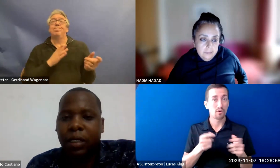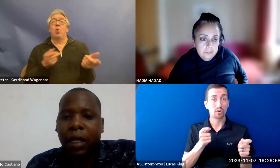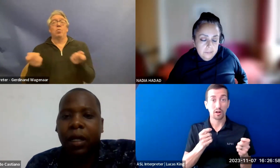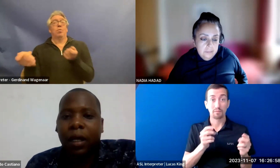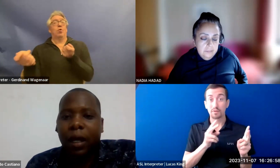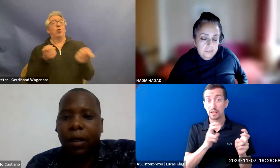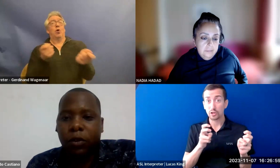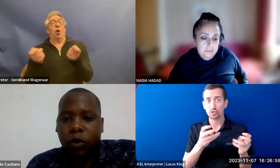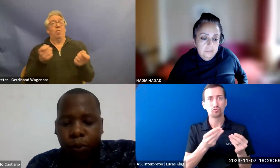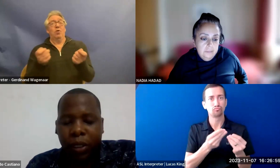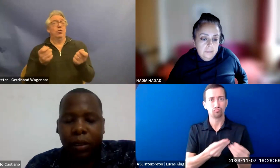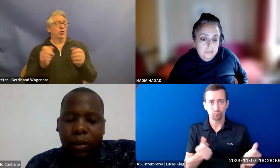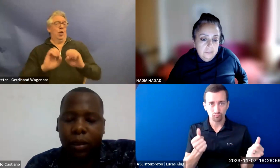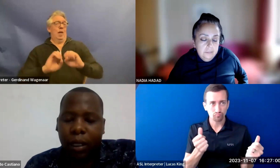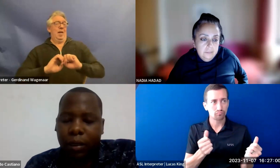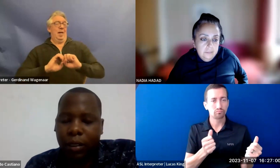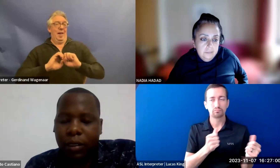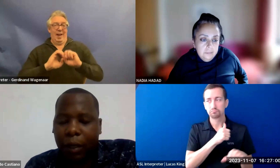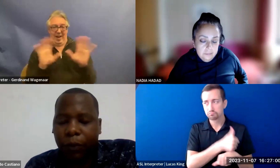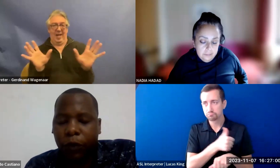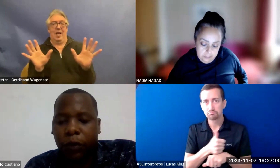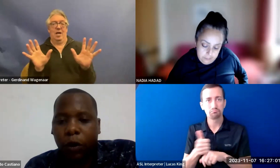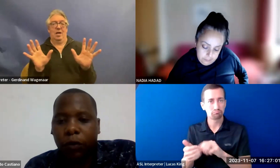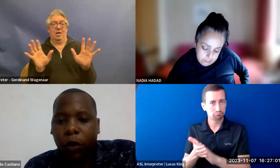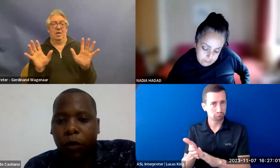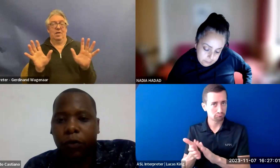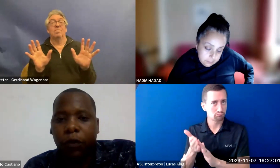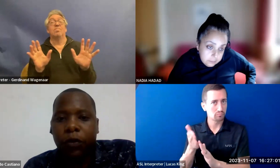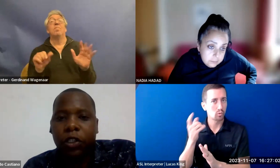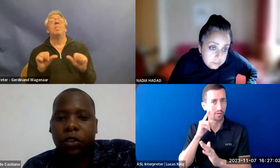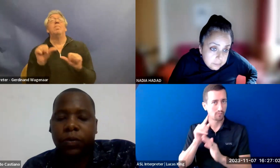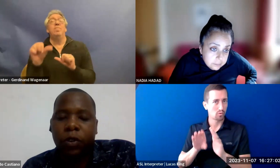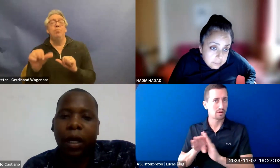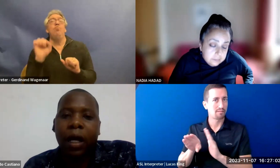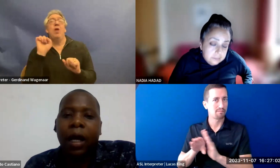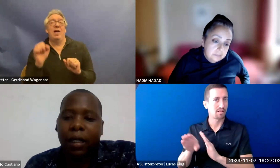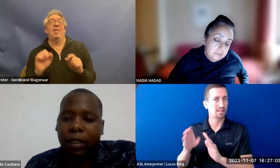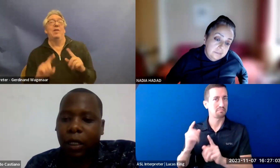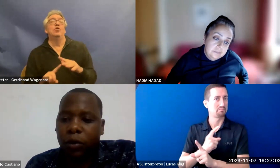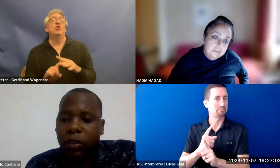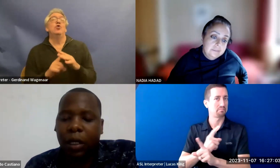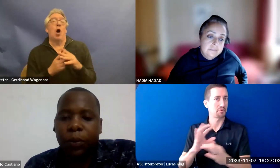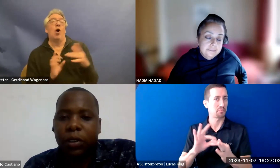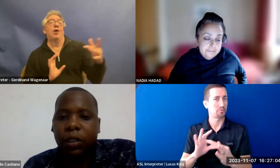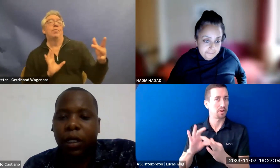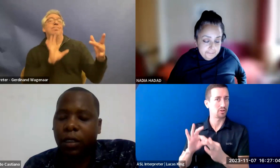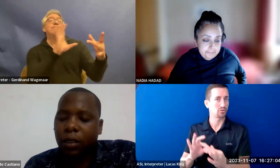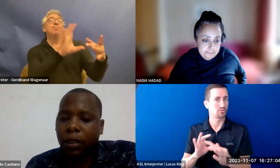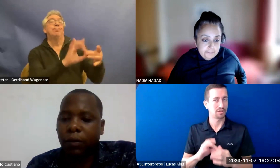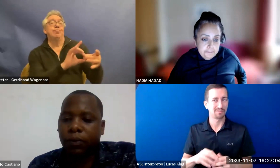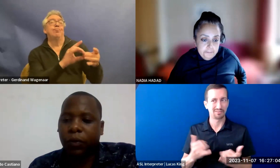in place to build this type of relationship. I think I will stop here.